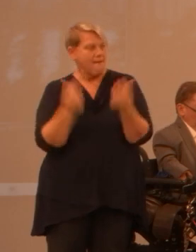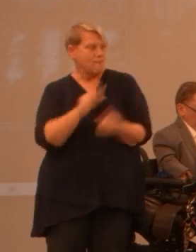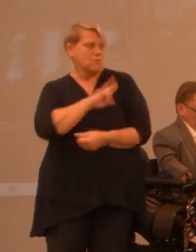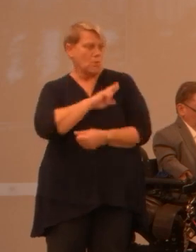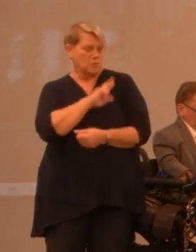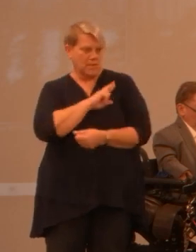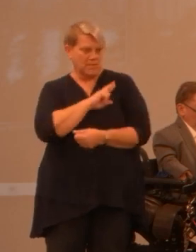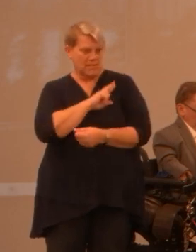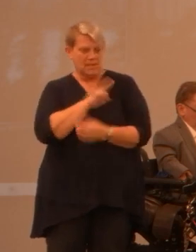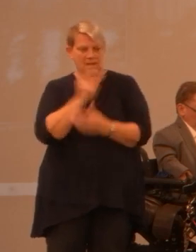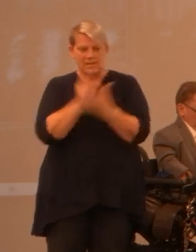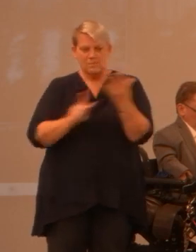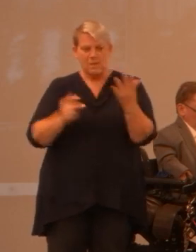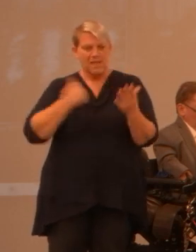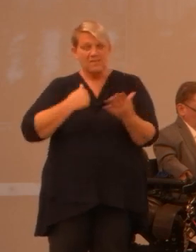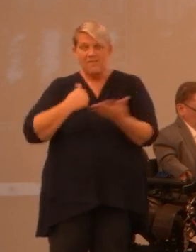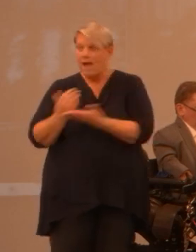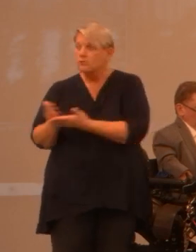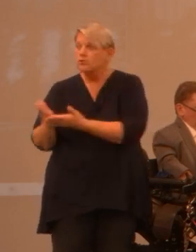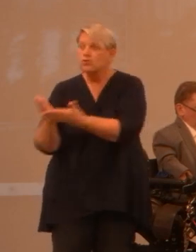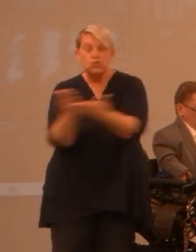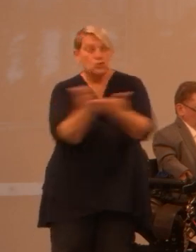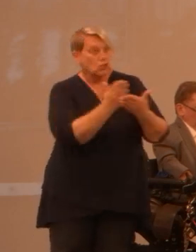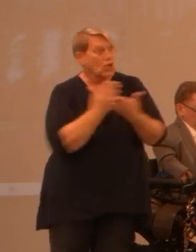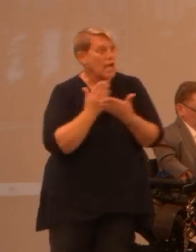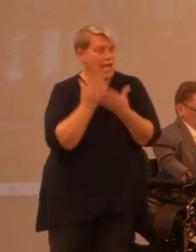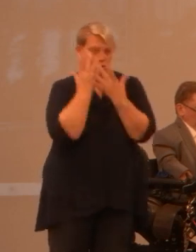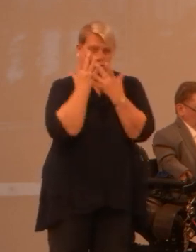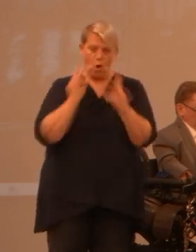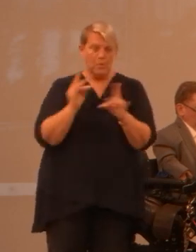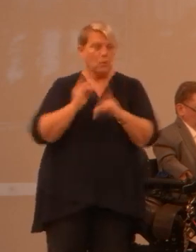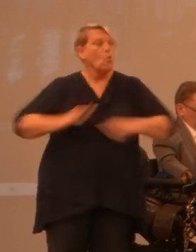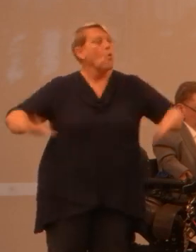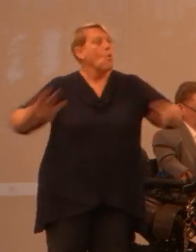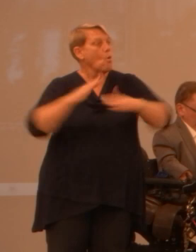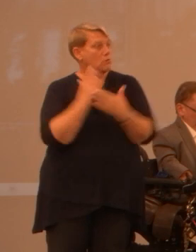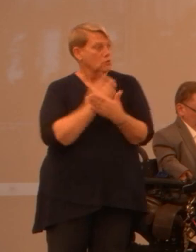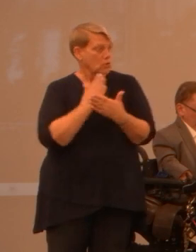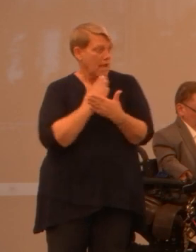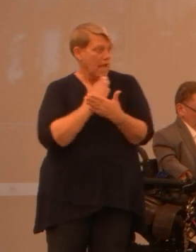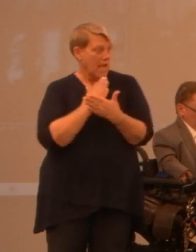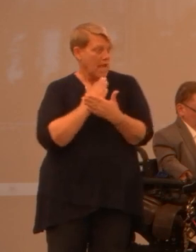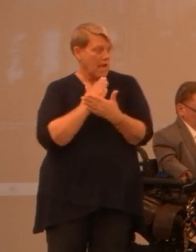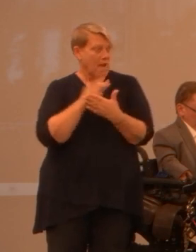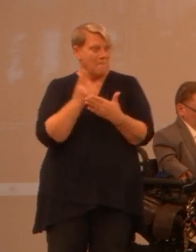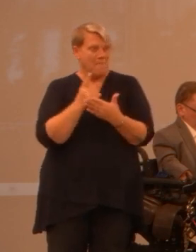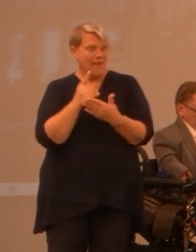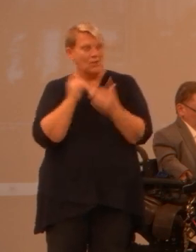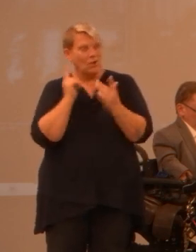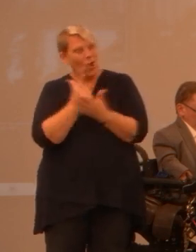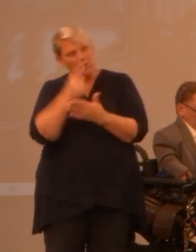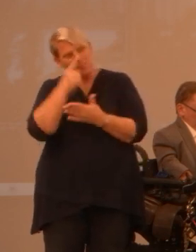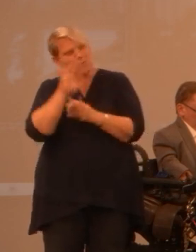of our shared commonality that we all share, but not too many people understand